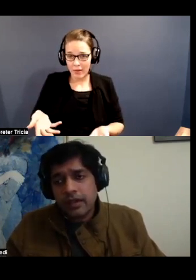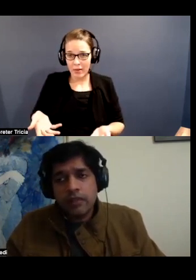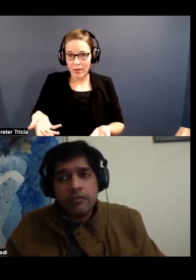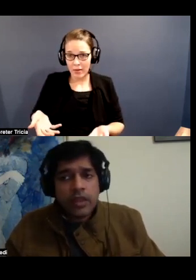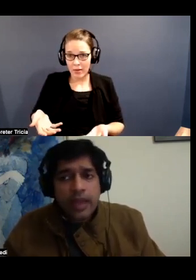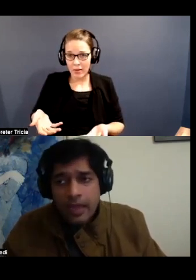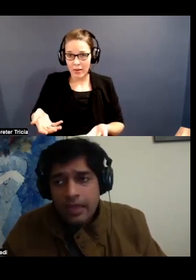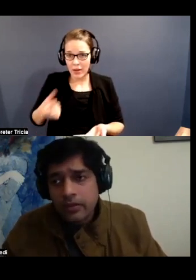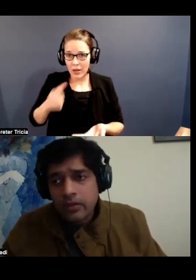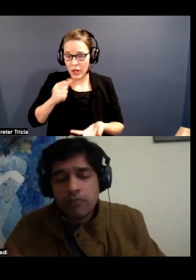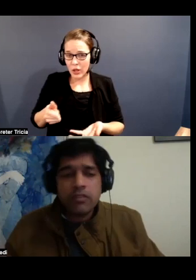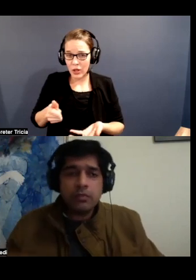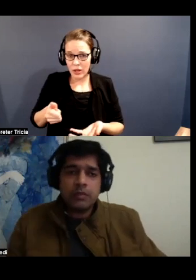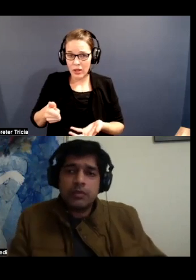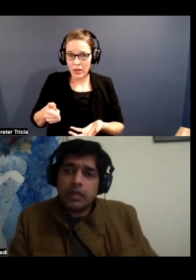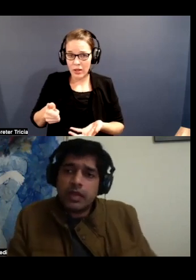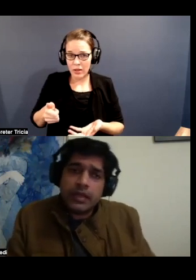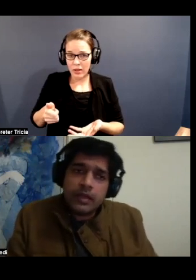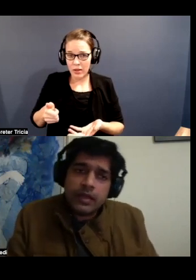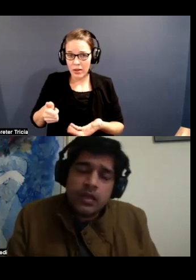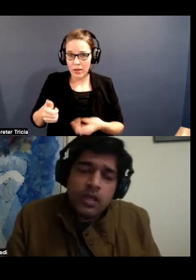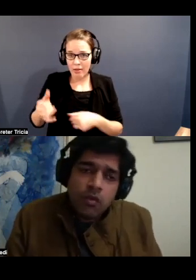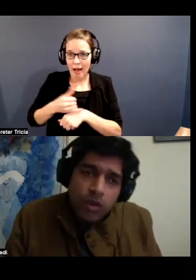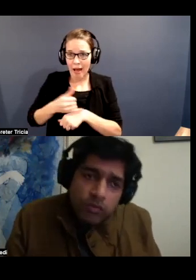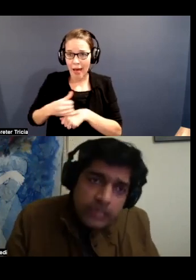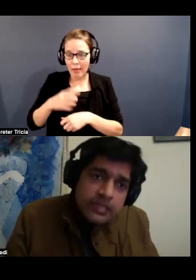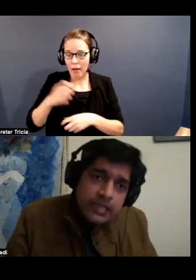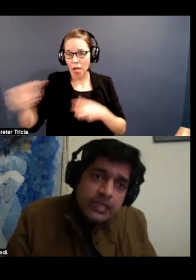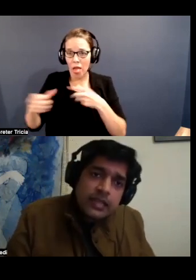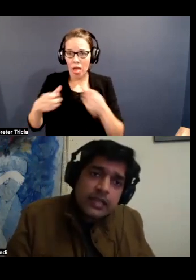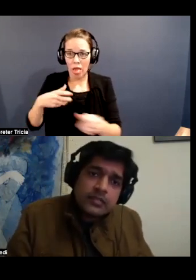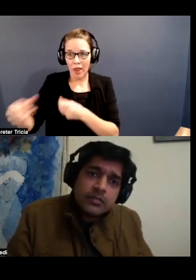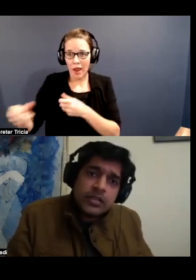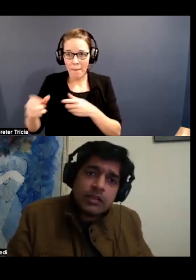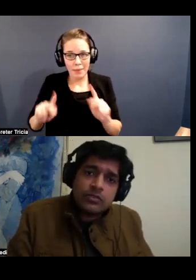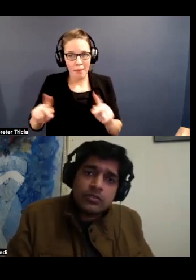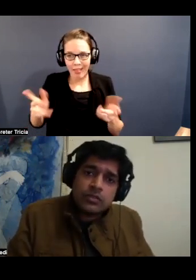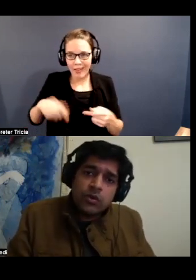live on an island, you live with people. And what we see is that disability households are more